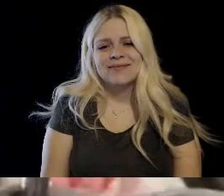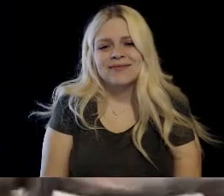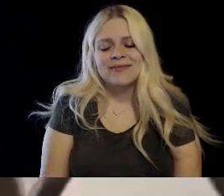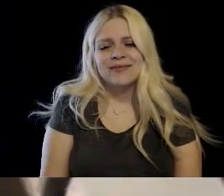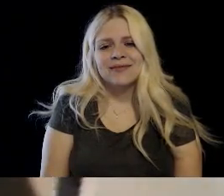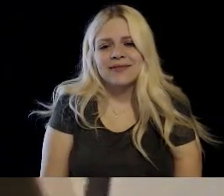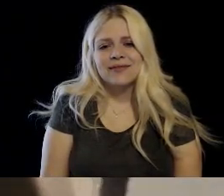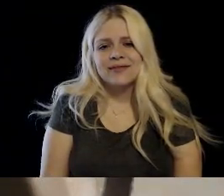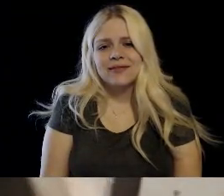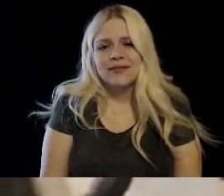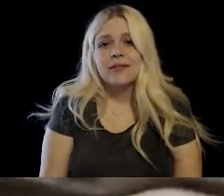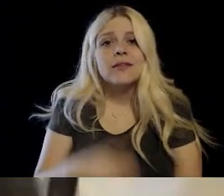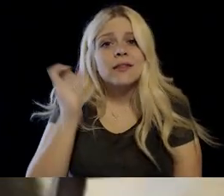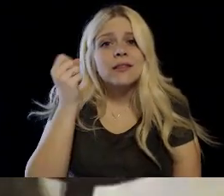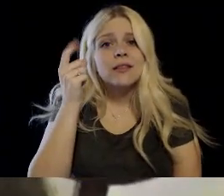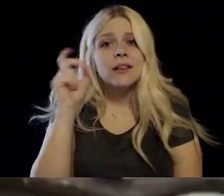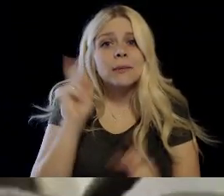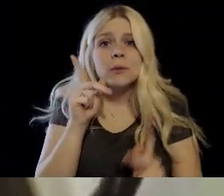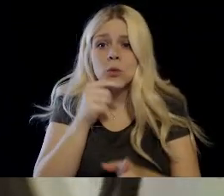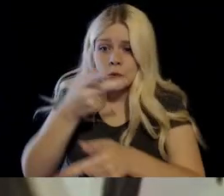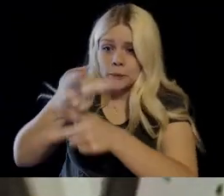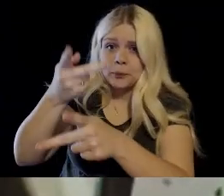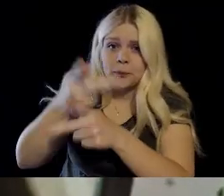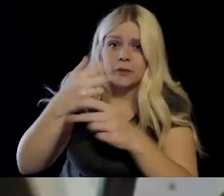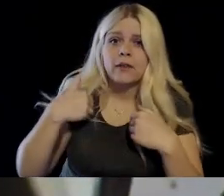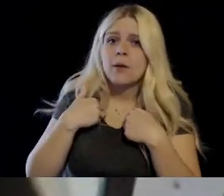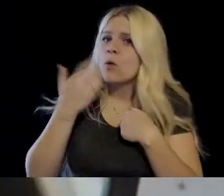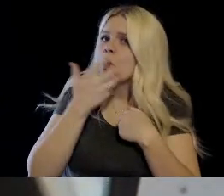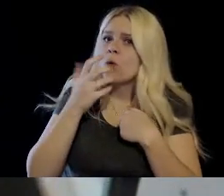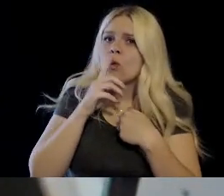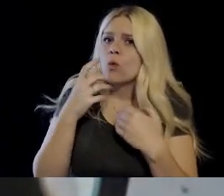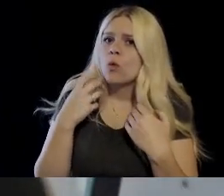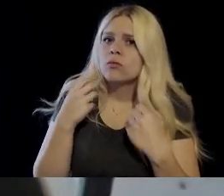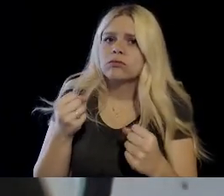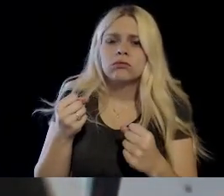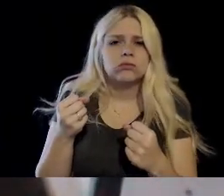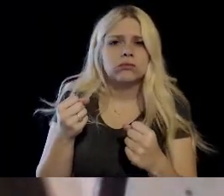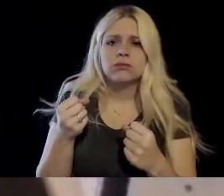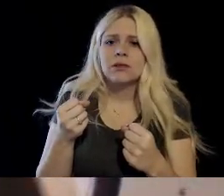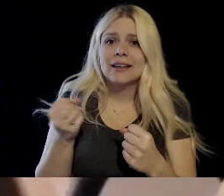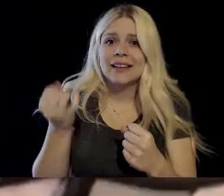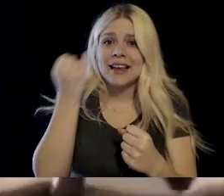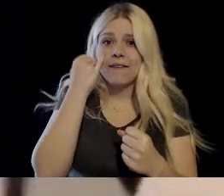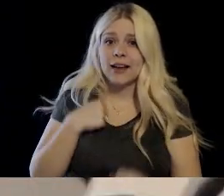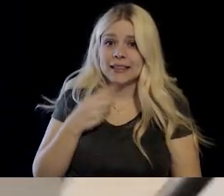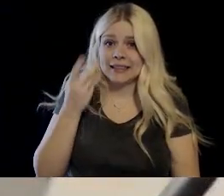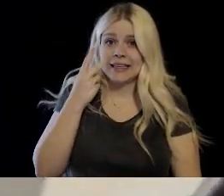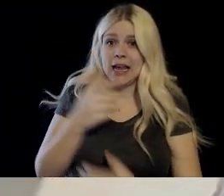have nerves of steel. Because I get an animal that big looking at me and I get jumpy. You